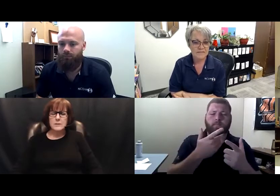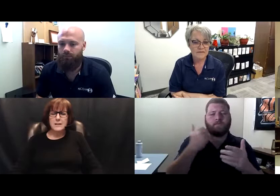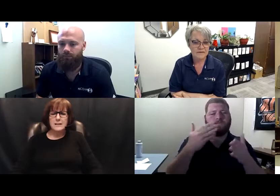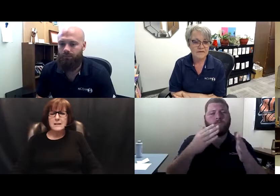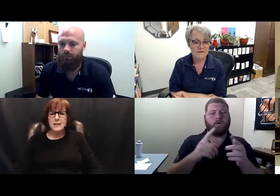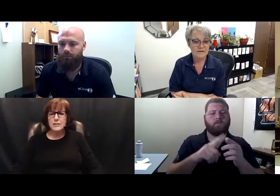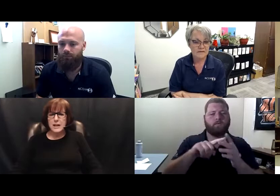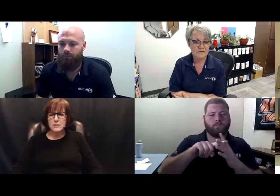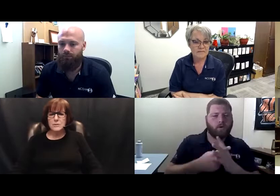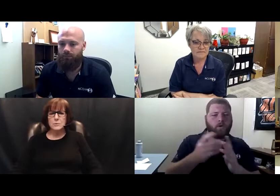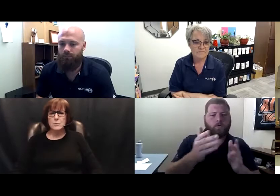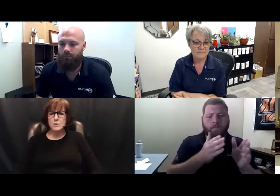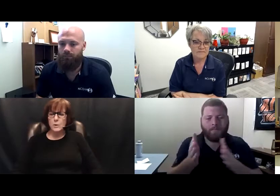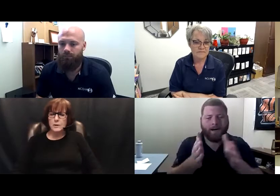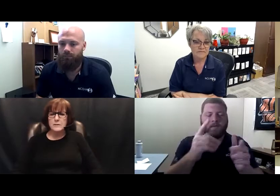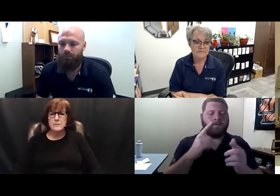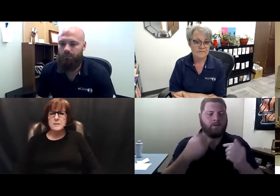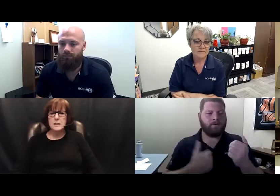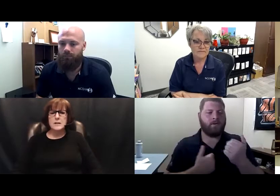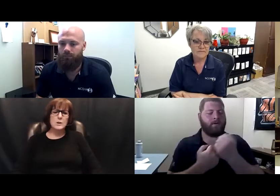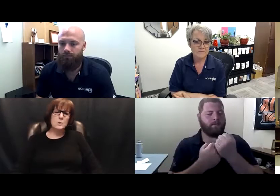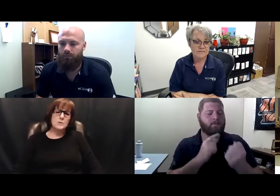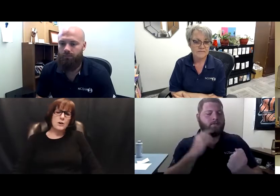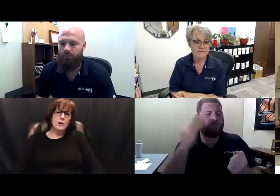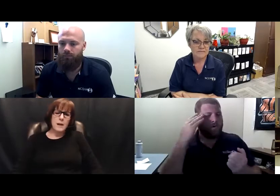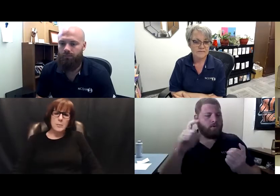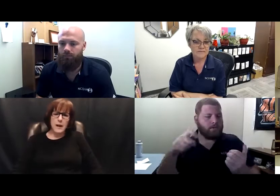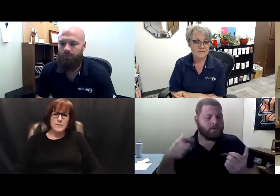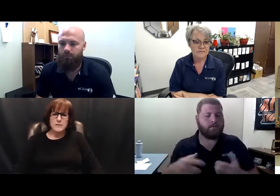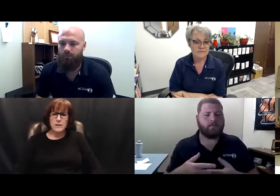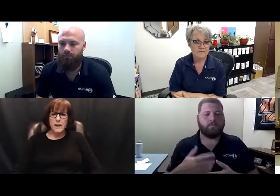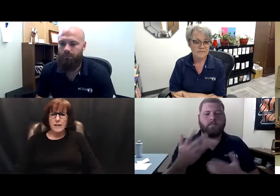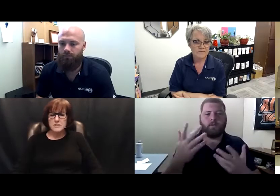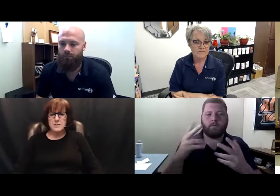kind of nail down to what it is. So starting that path for self-advocacy is